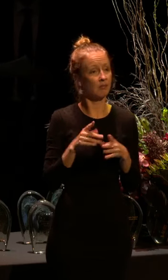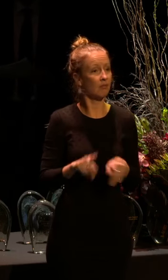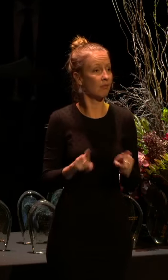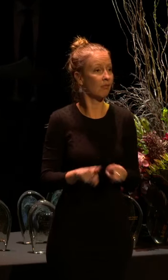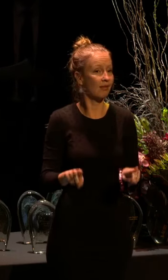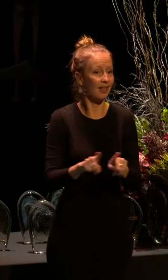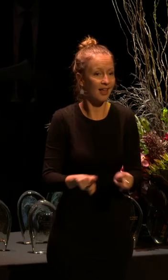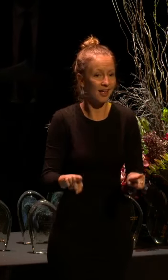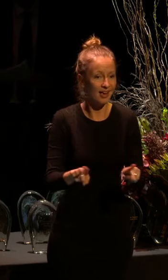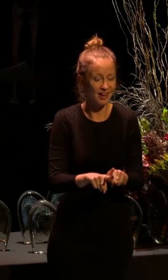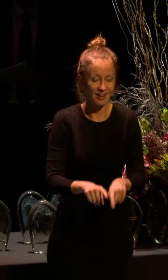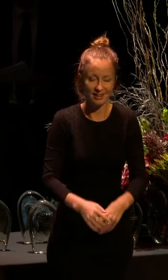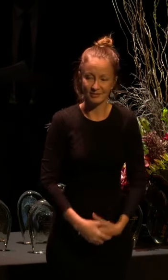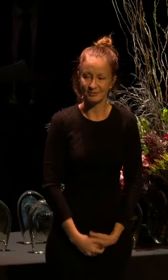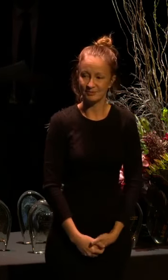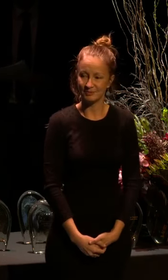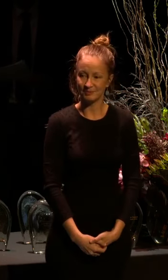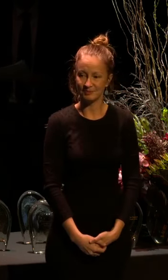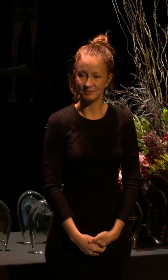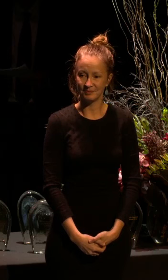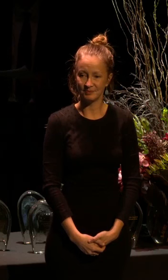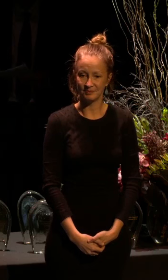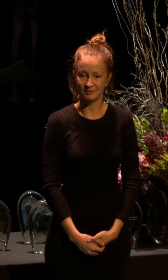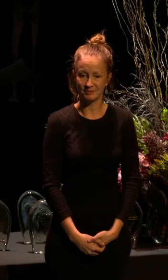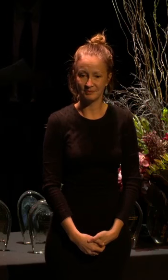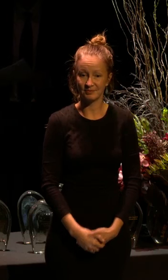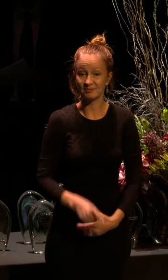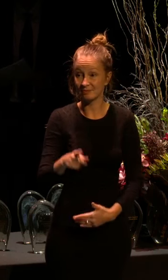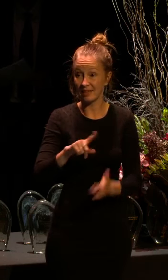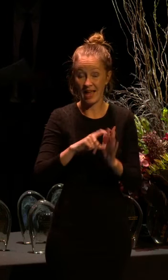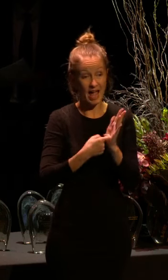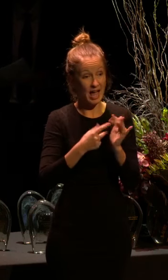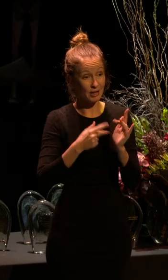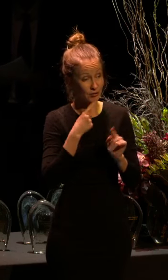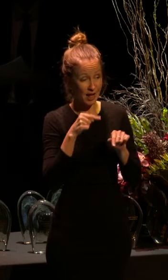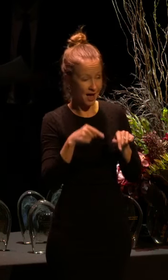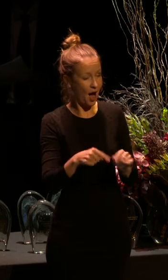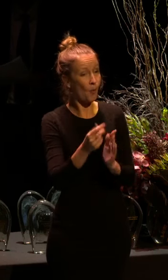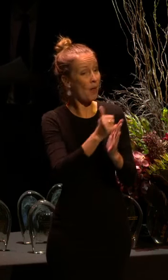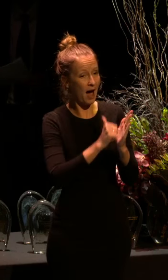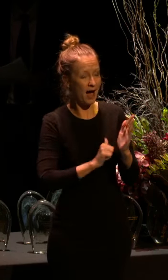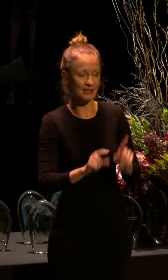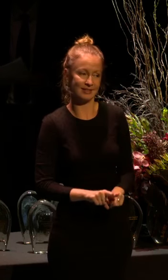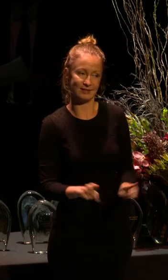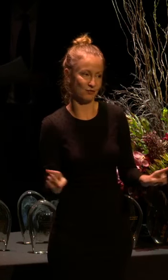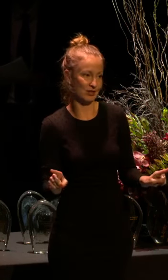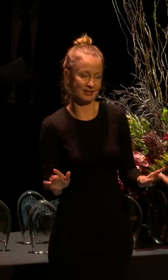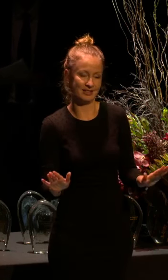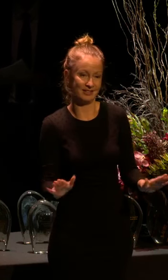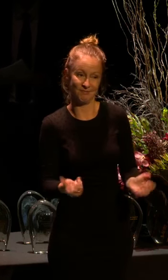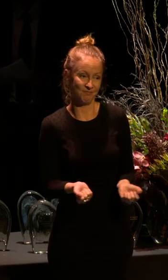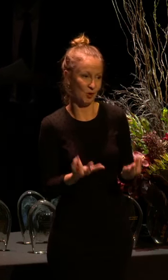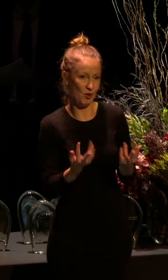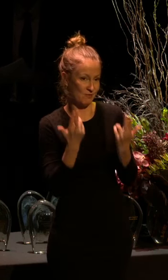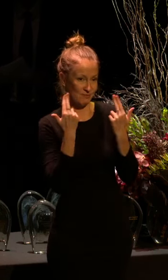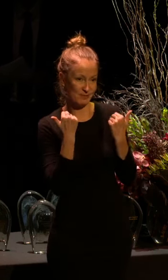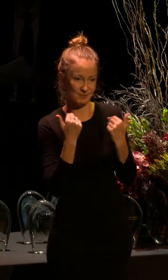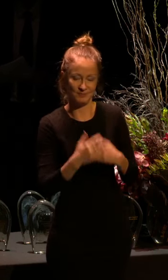And Adrian said to me, "Minister, this is the arts sector. We don't do things like that." And of course, he's right.